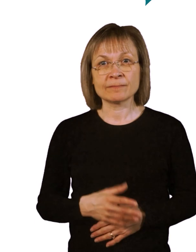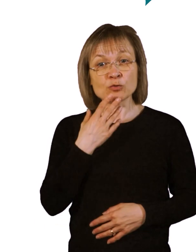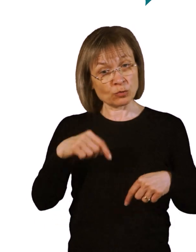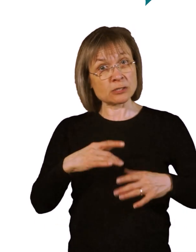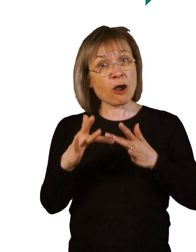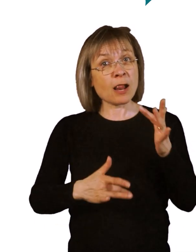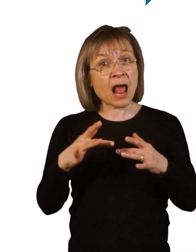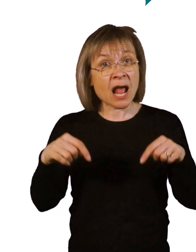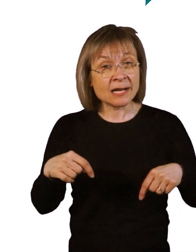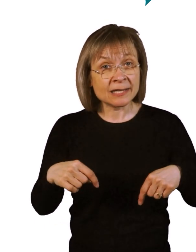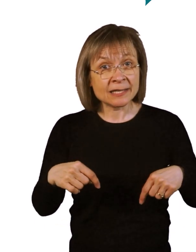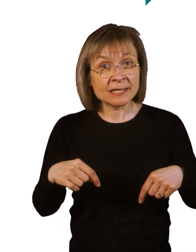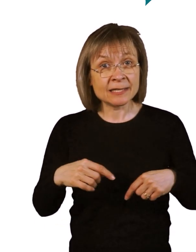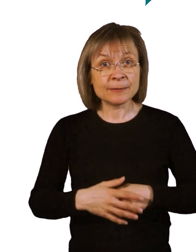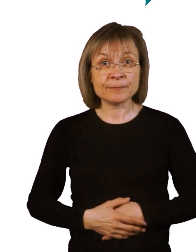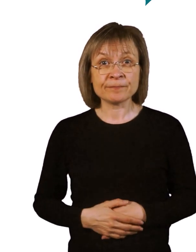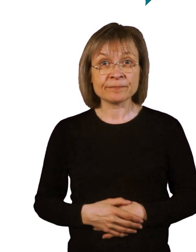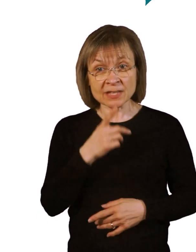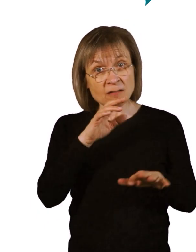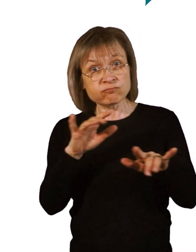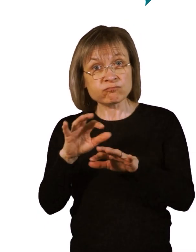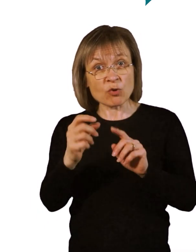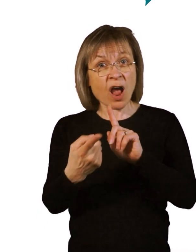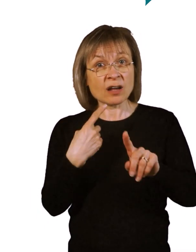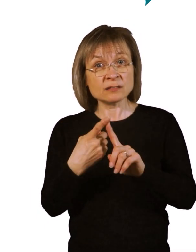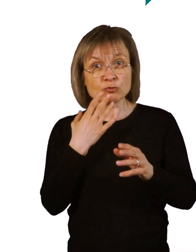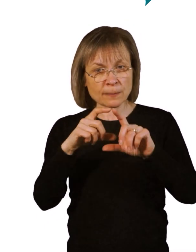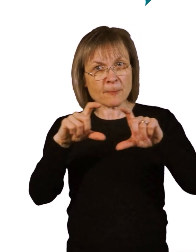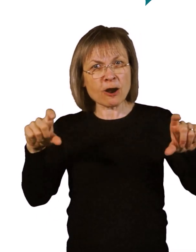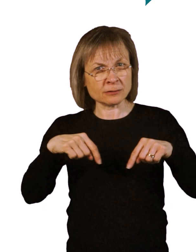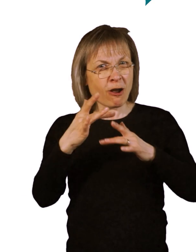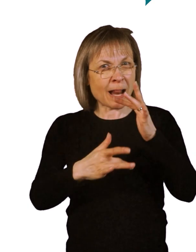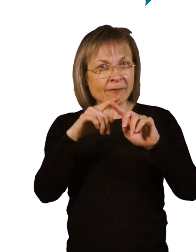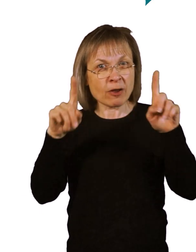If you are using the Let's Be Heard online platform, you can type your answer in the box provided on the online form.